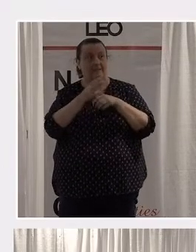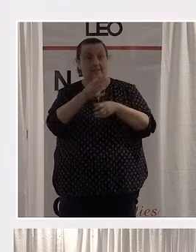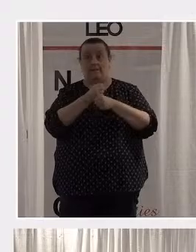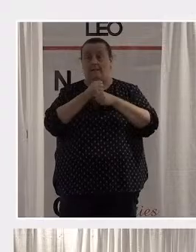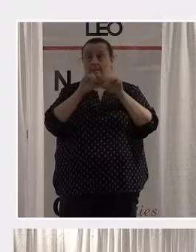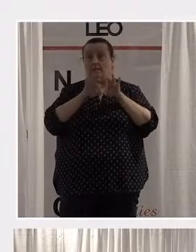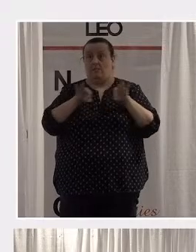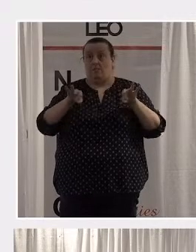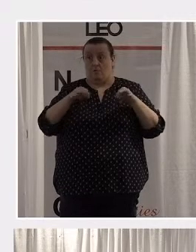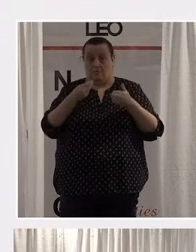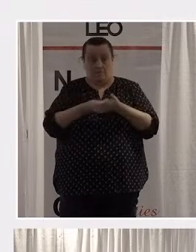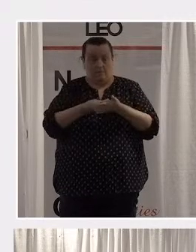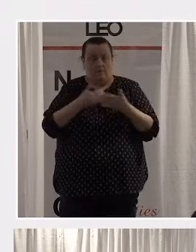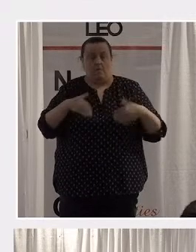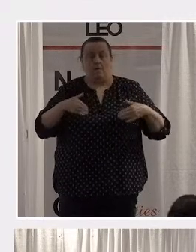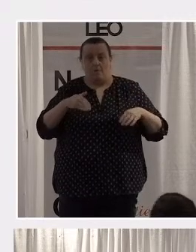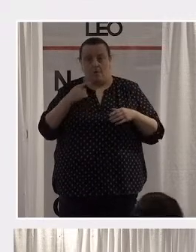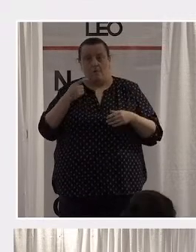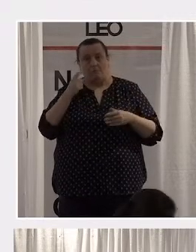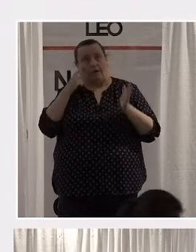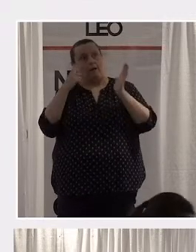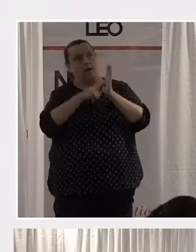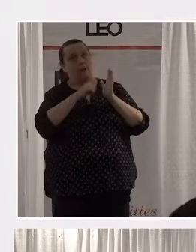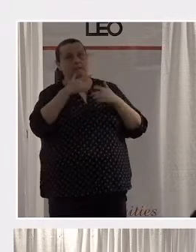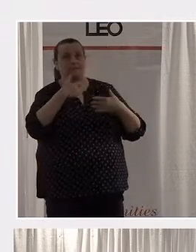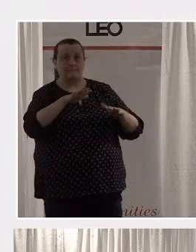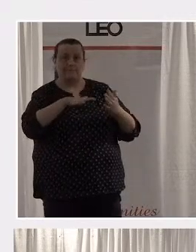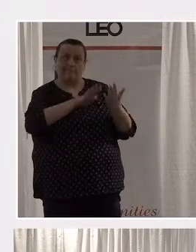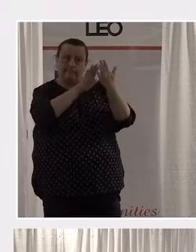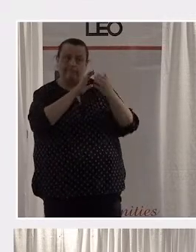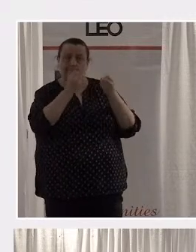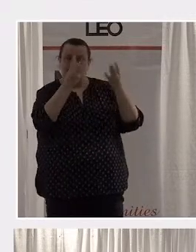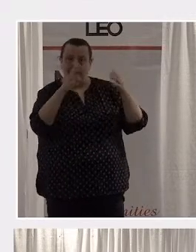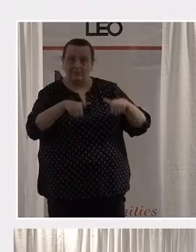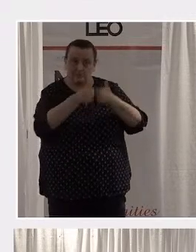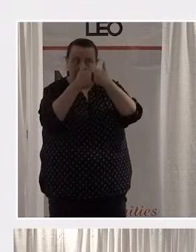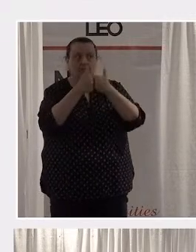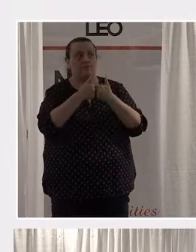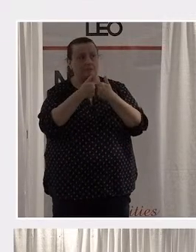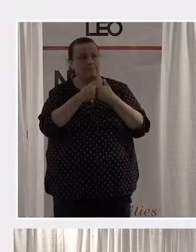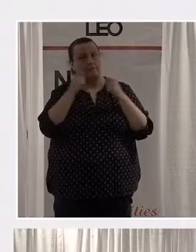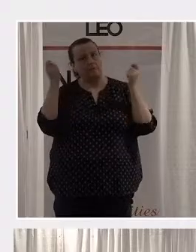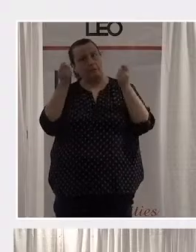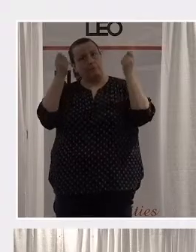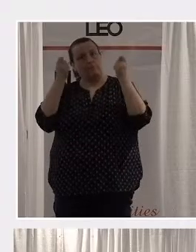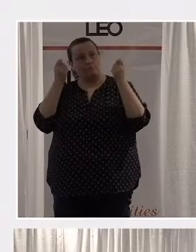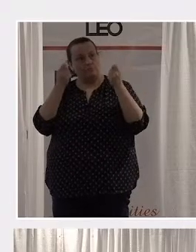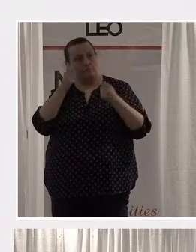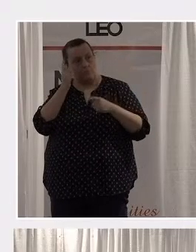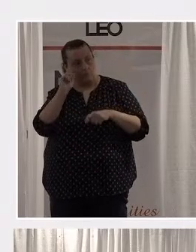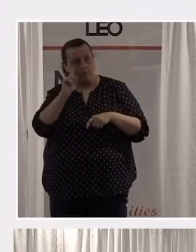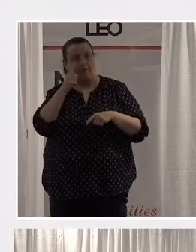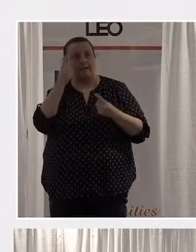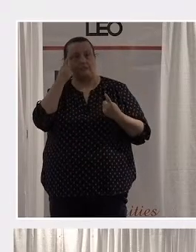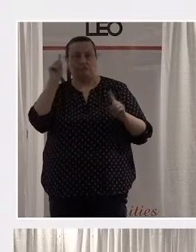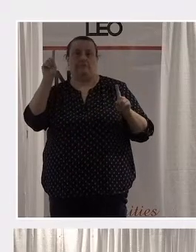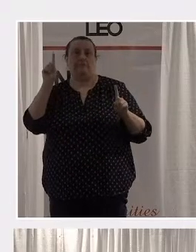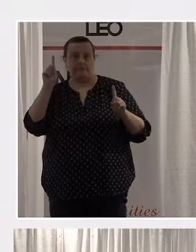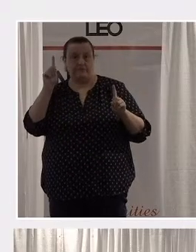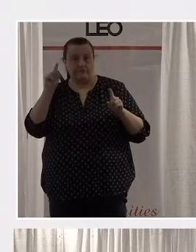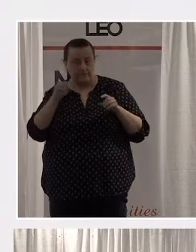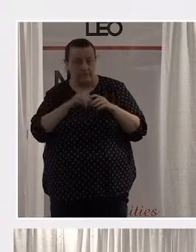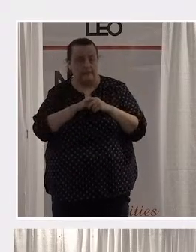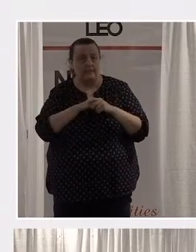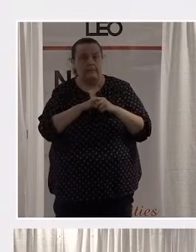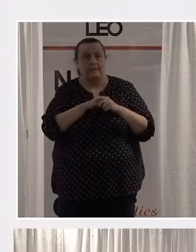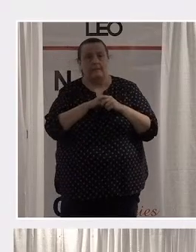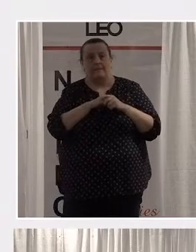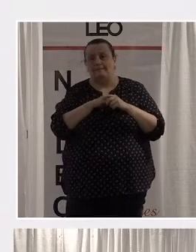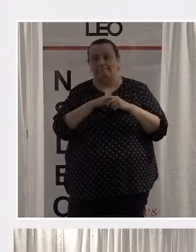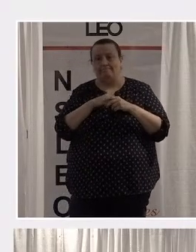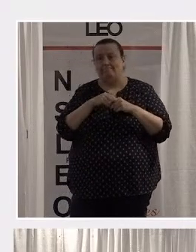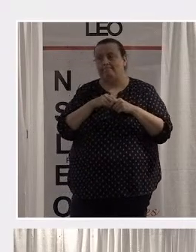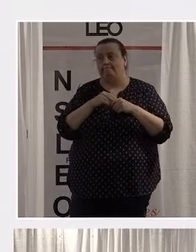OF THE ACHIEVEMENTS THEY ACHIEVED IN SPITE OF THEM.